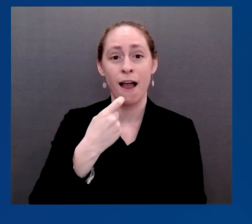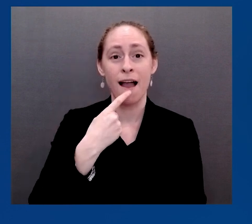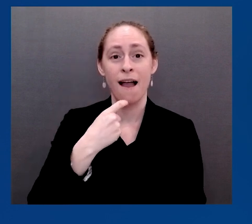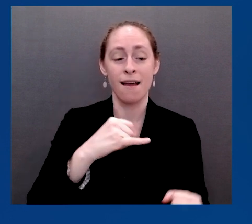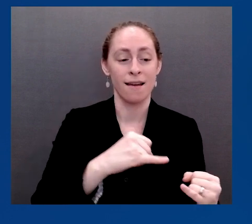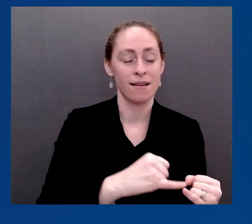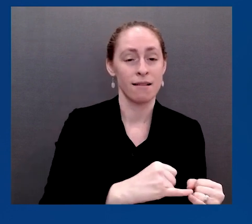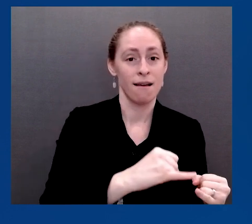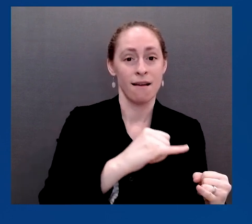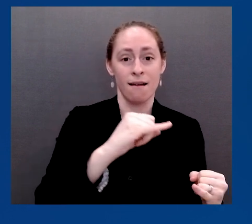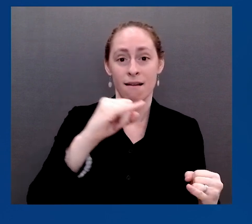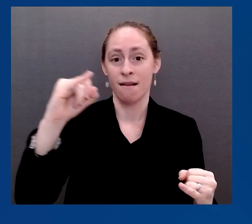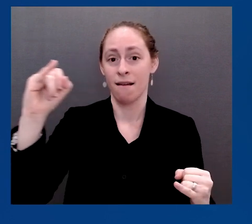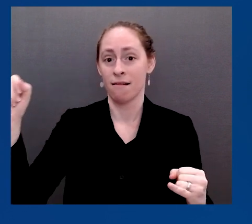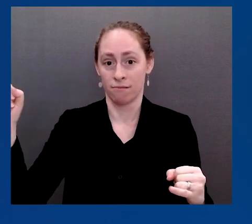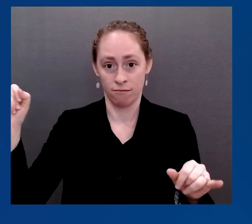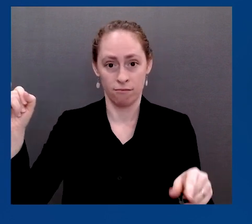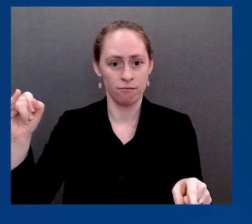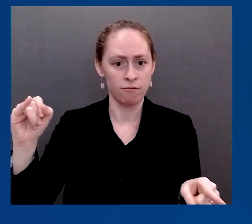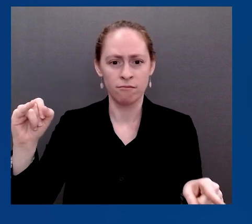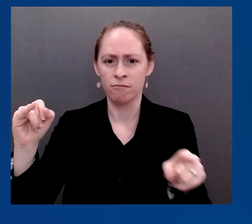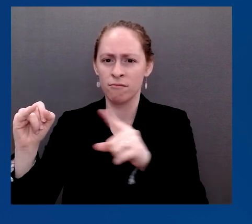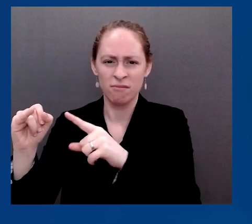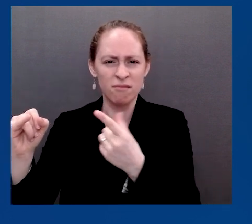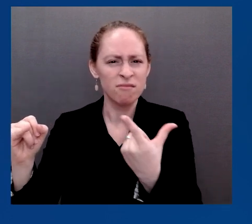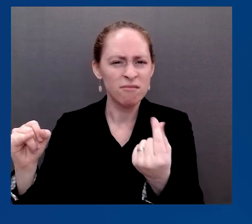it says placebo, but it's two doses -- without the booster.